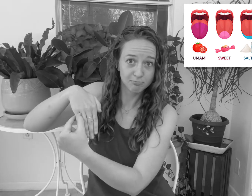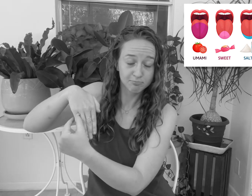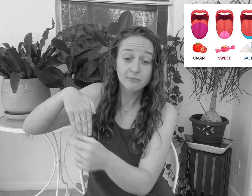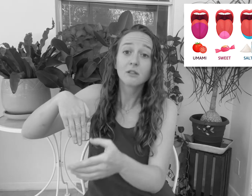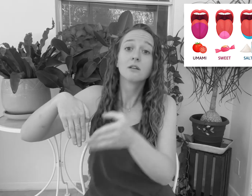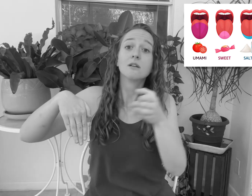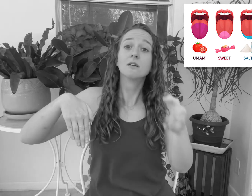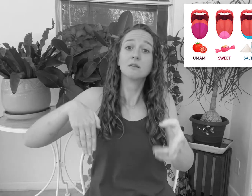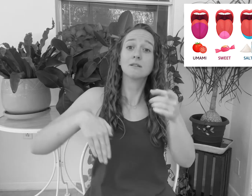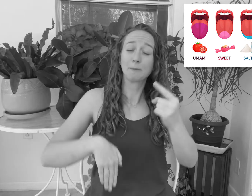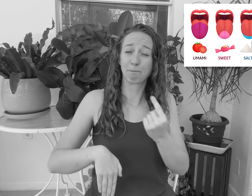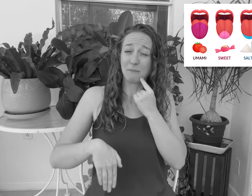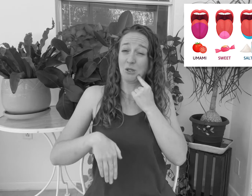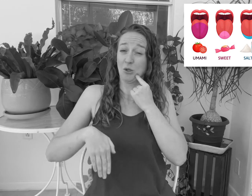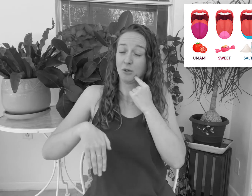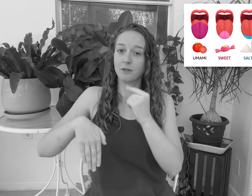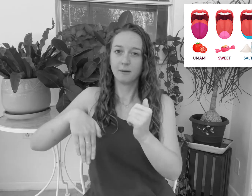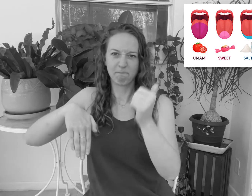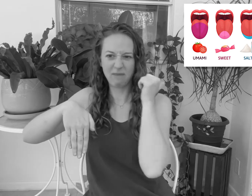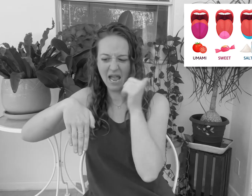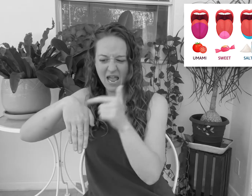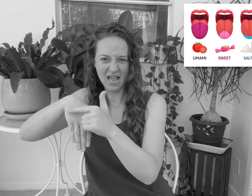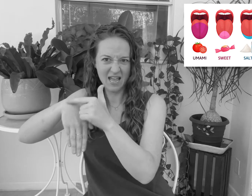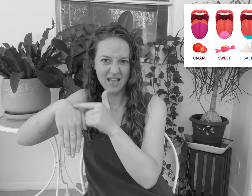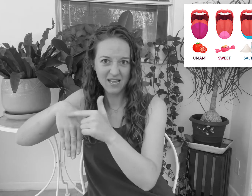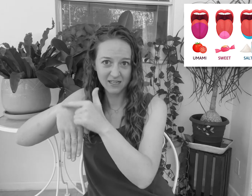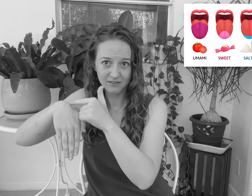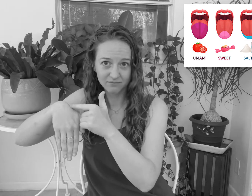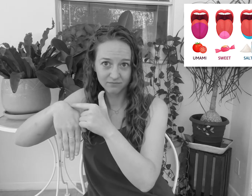the bitter buds near the back of the tongue,